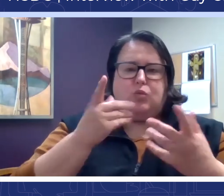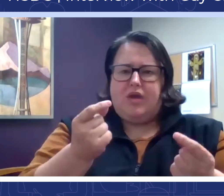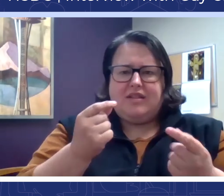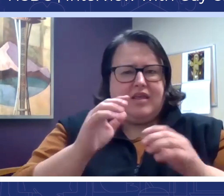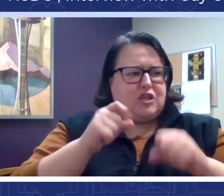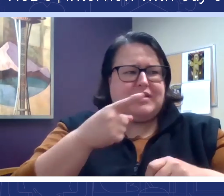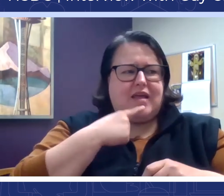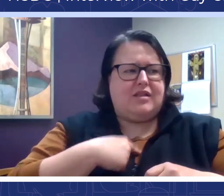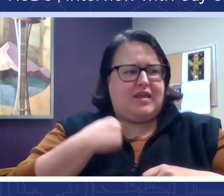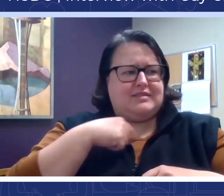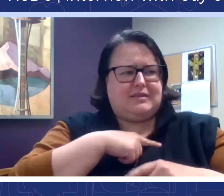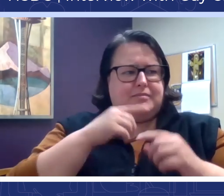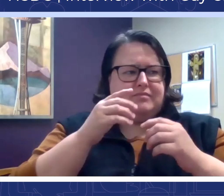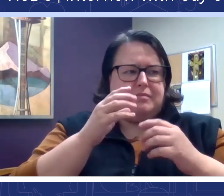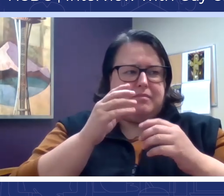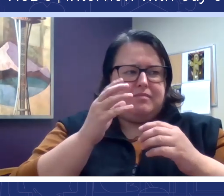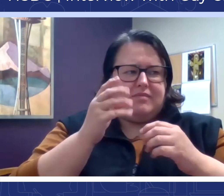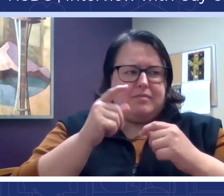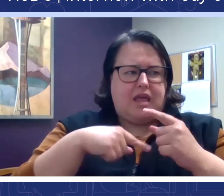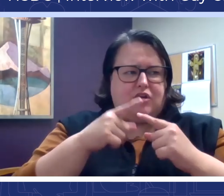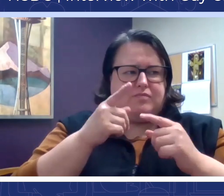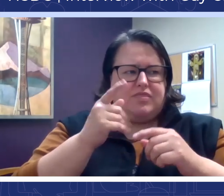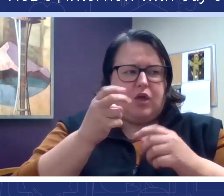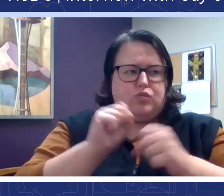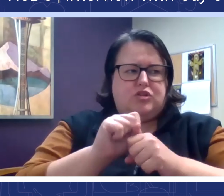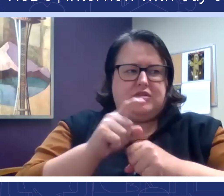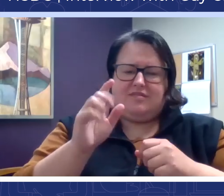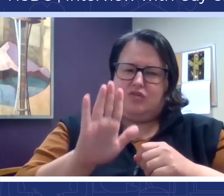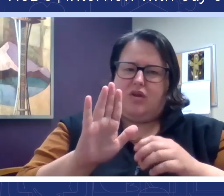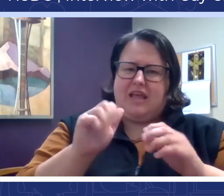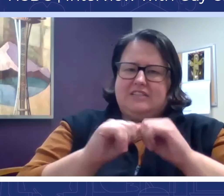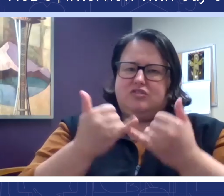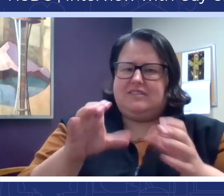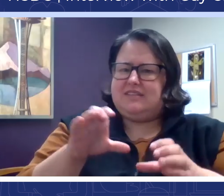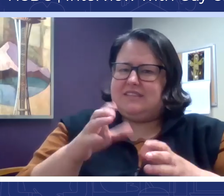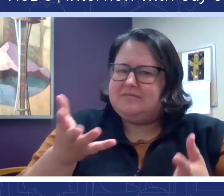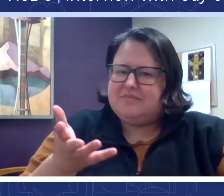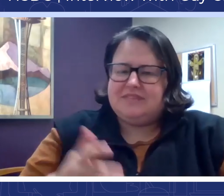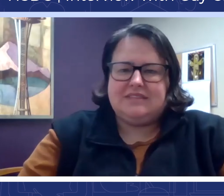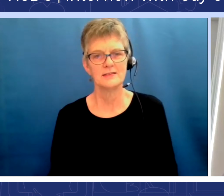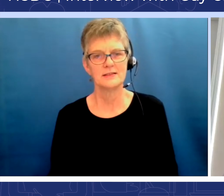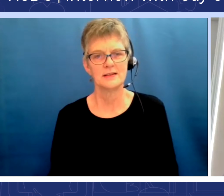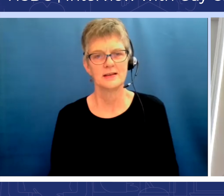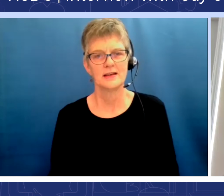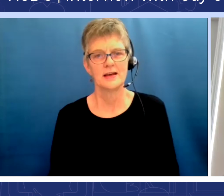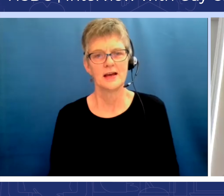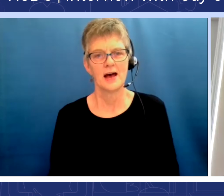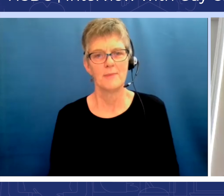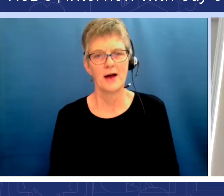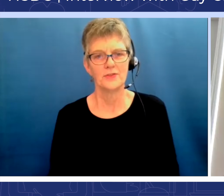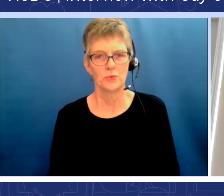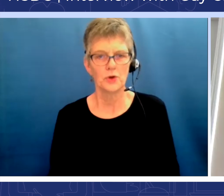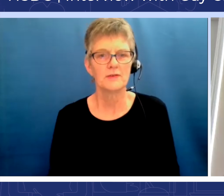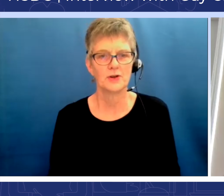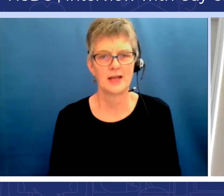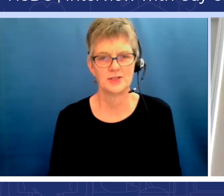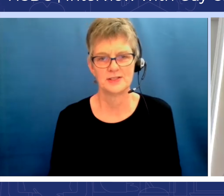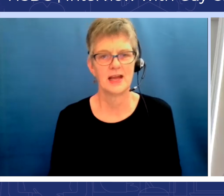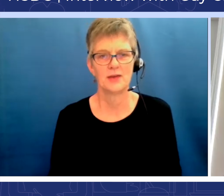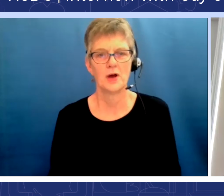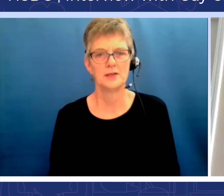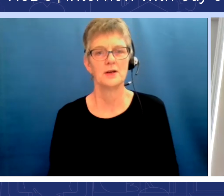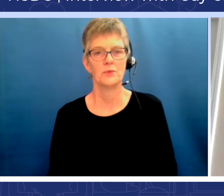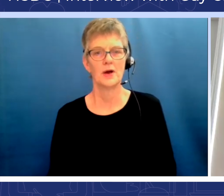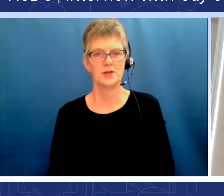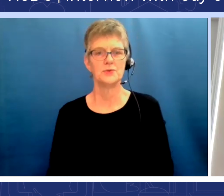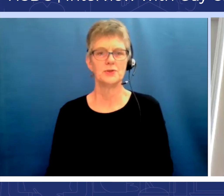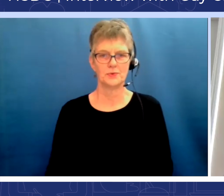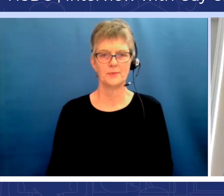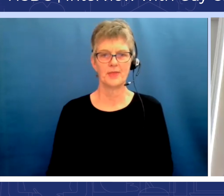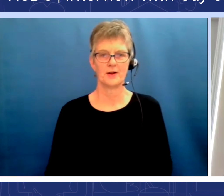My first question is can you just tell us about the work of your agency and what what you do there?